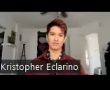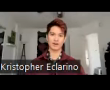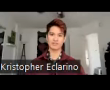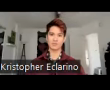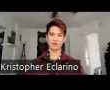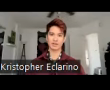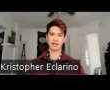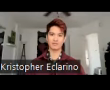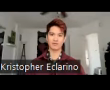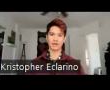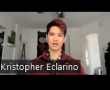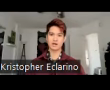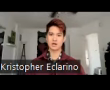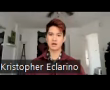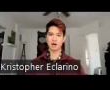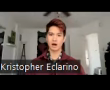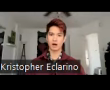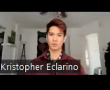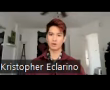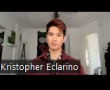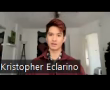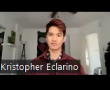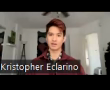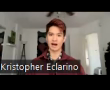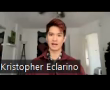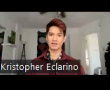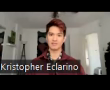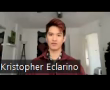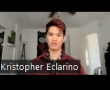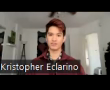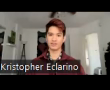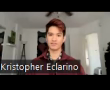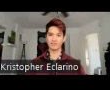wildfire smoke in California. and we will give a high level overview of the